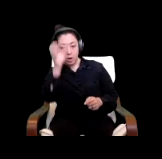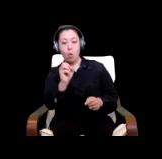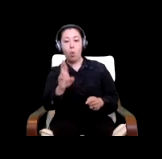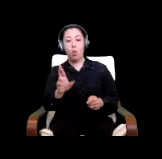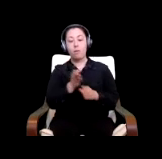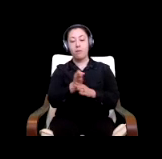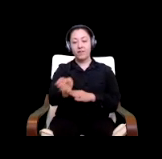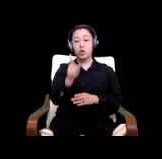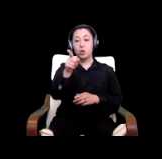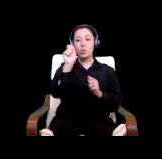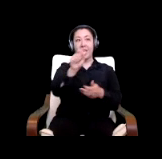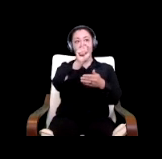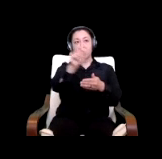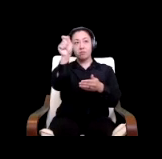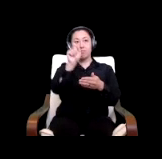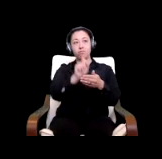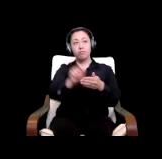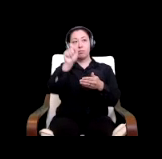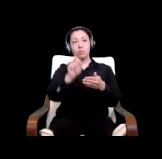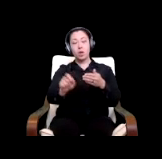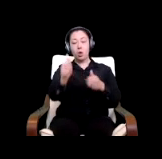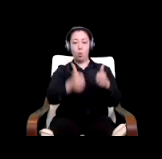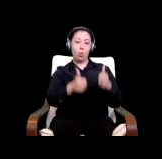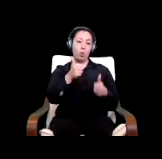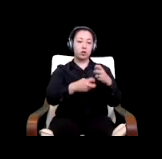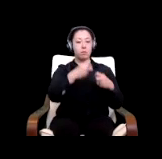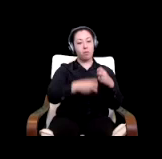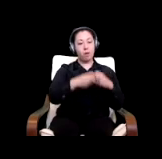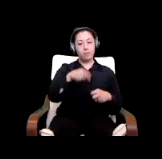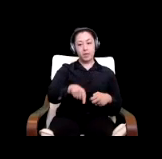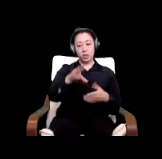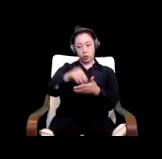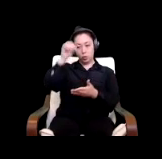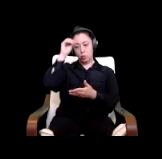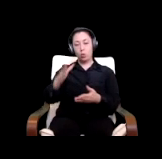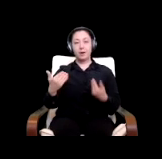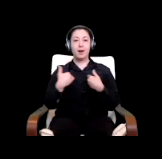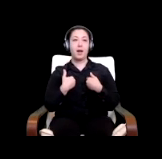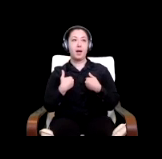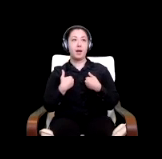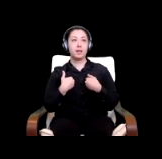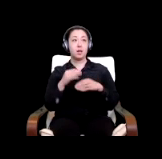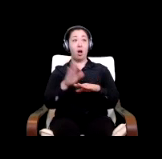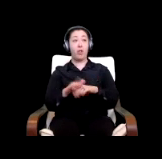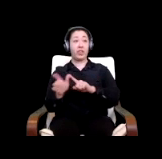characteristics the individual has. On the left are the characteristics grouped into